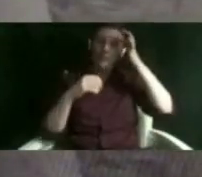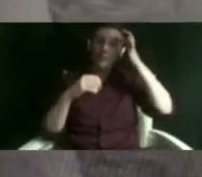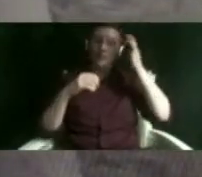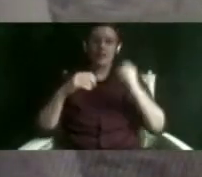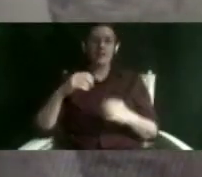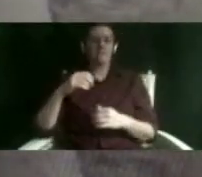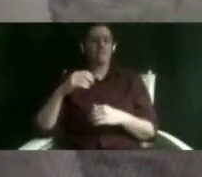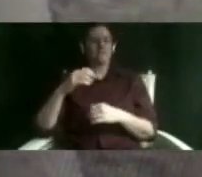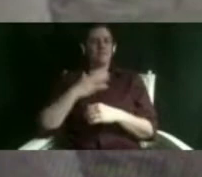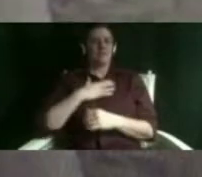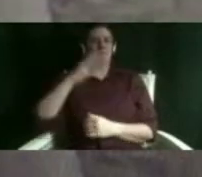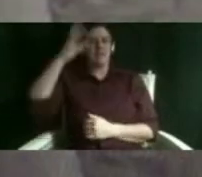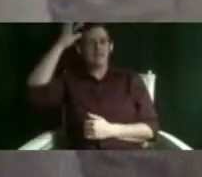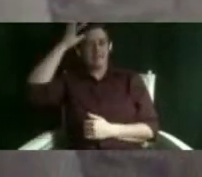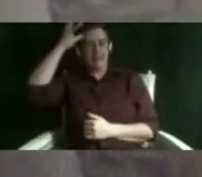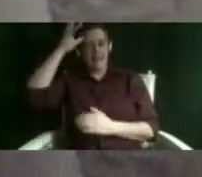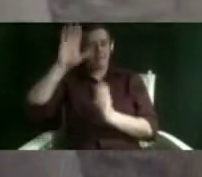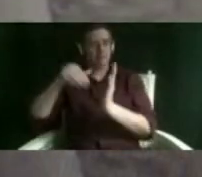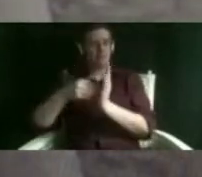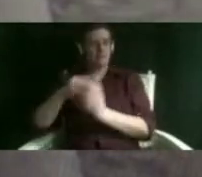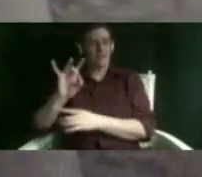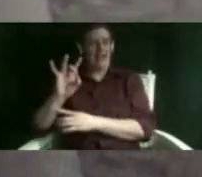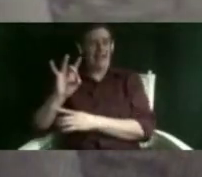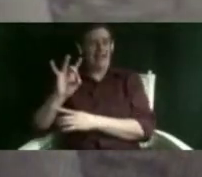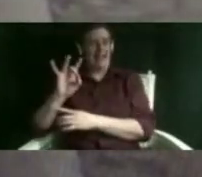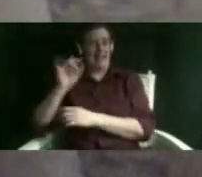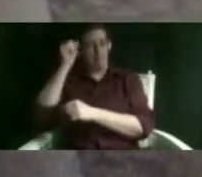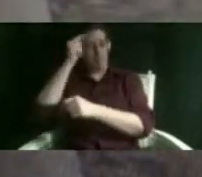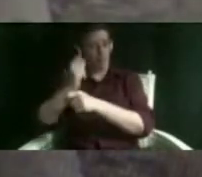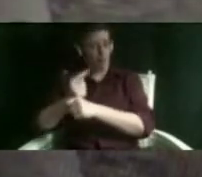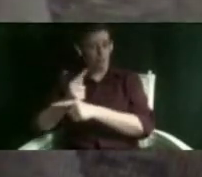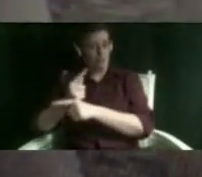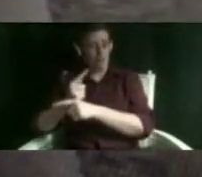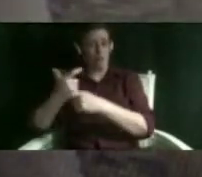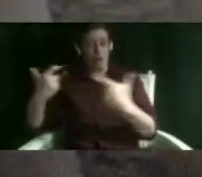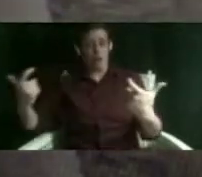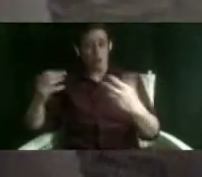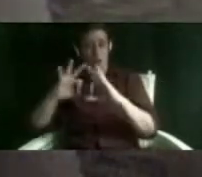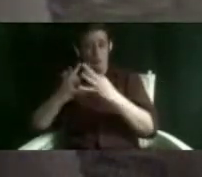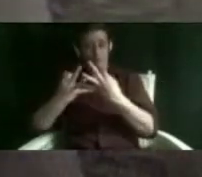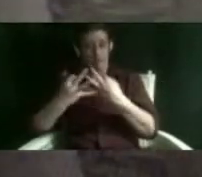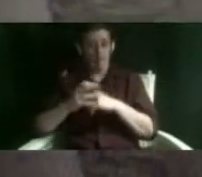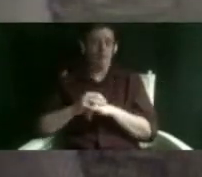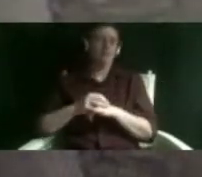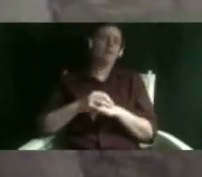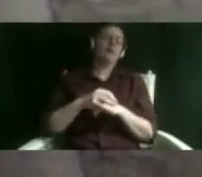middle of 13 so we have a huge family on that side so that's really when i started to come out more